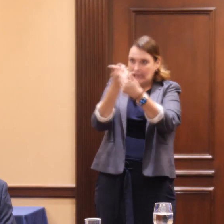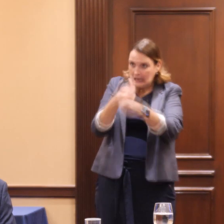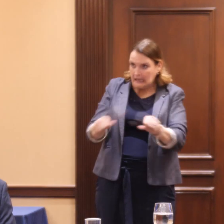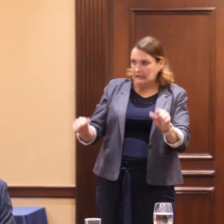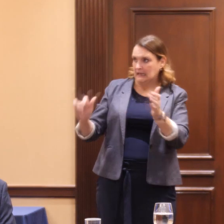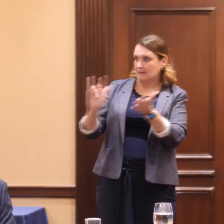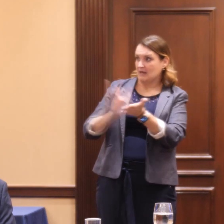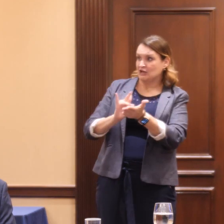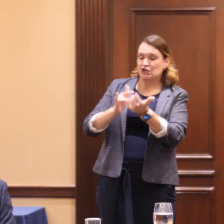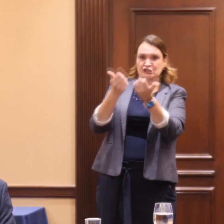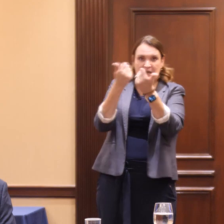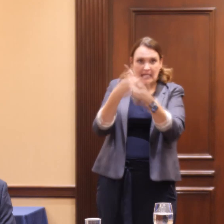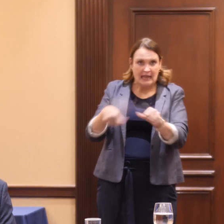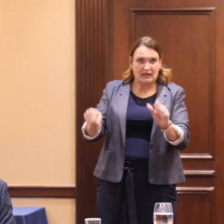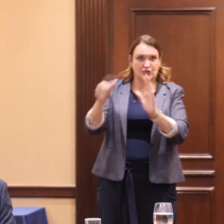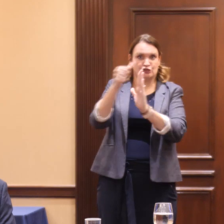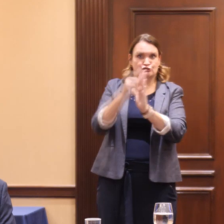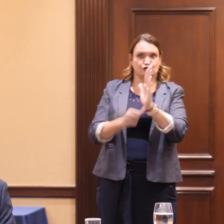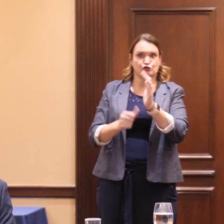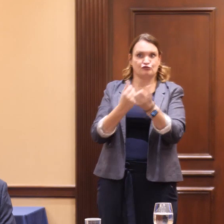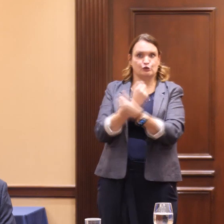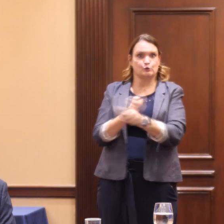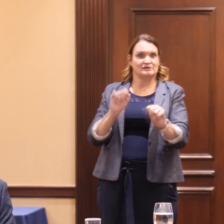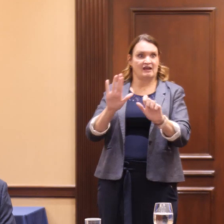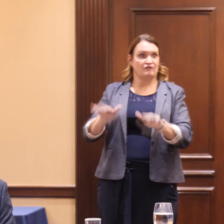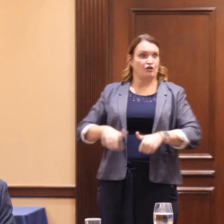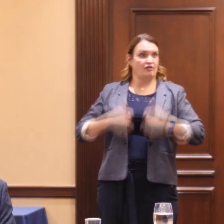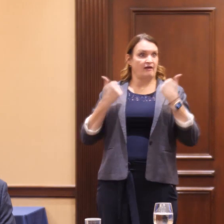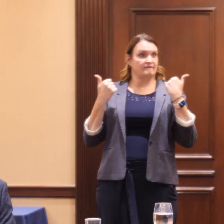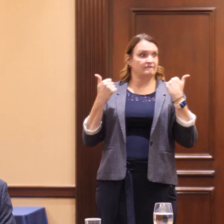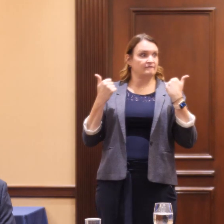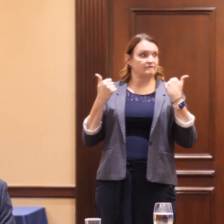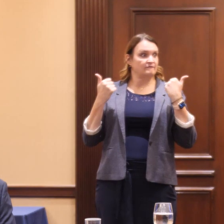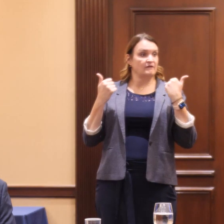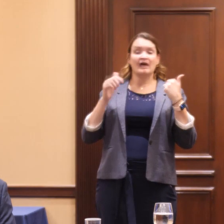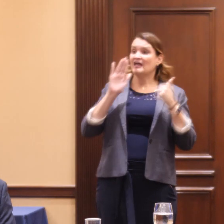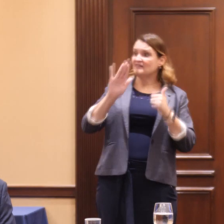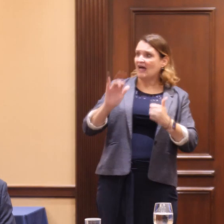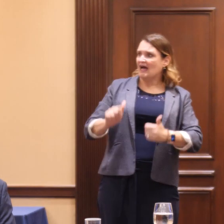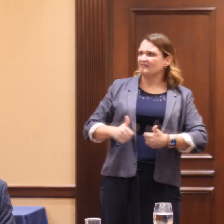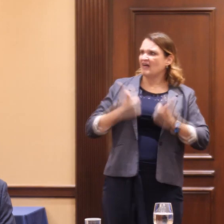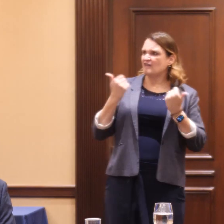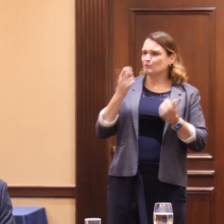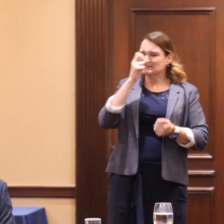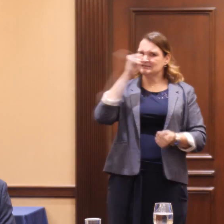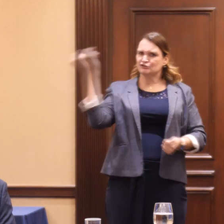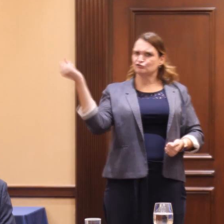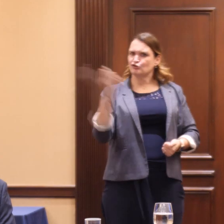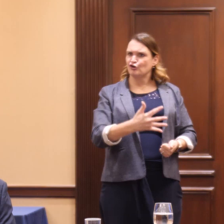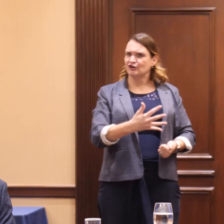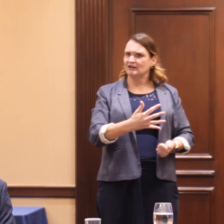intervene that would save their life. It was a life that was discarded, we were segregated, we